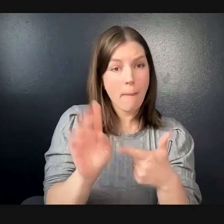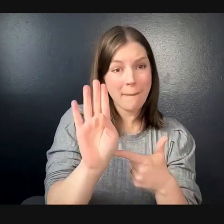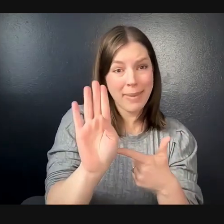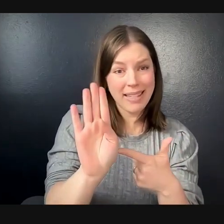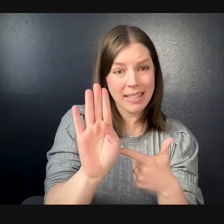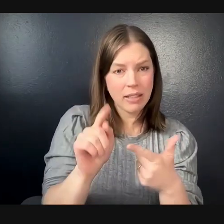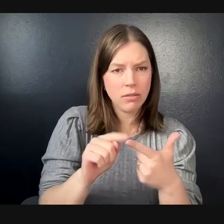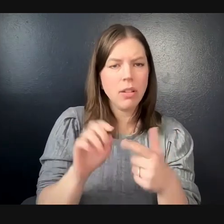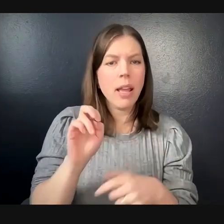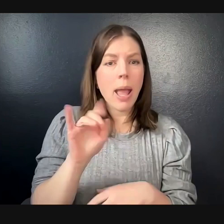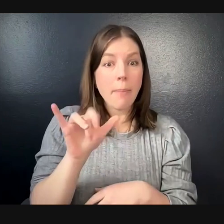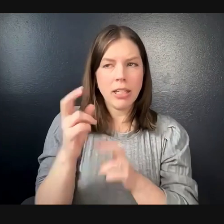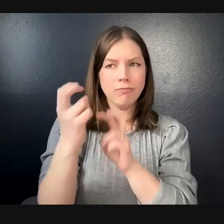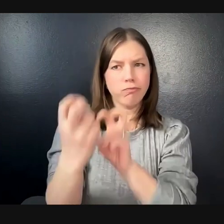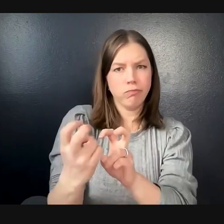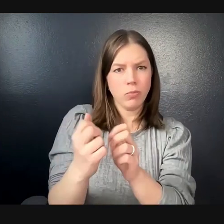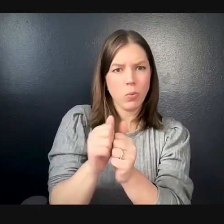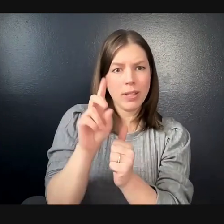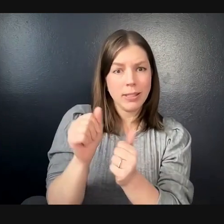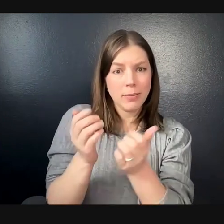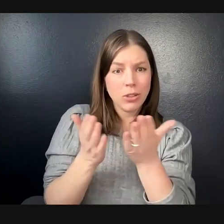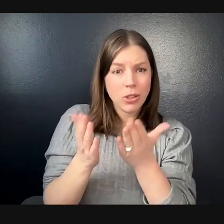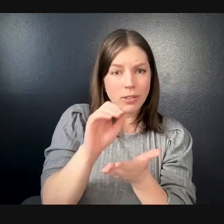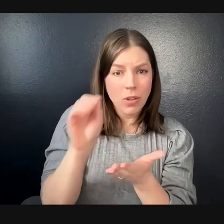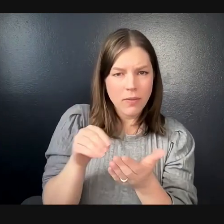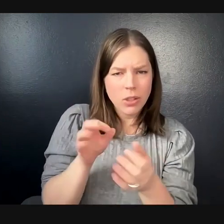Or should Emily meet with the disability services office